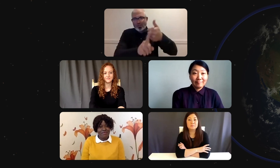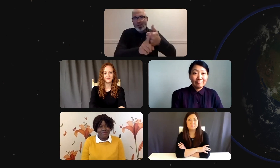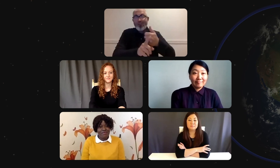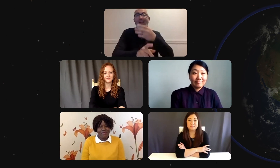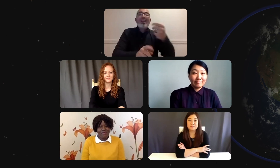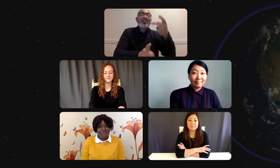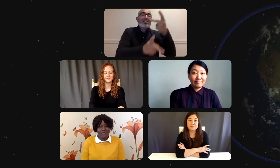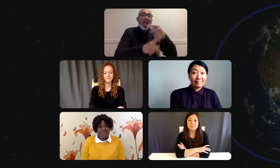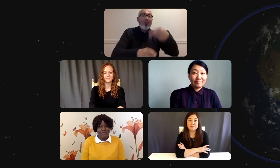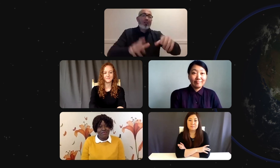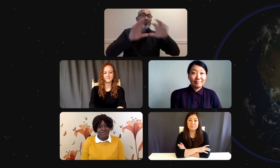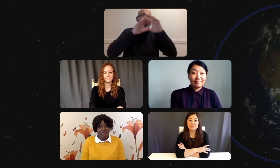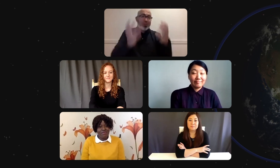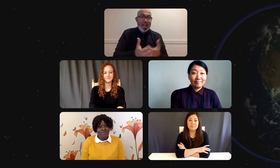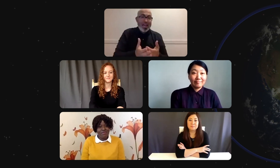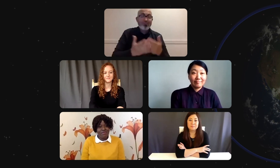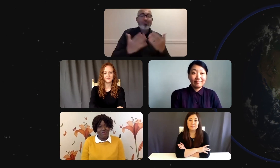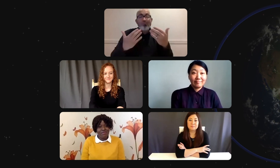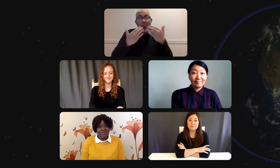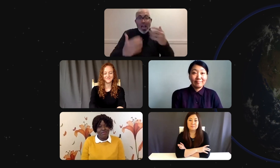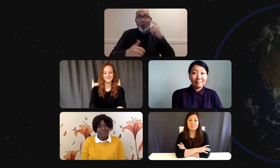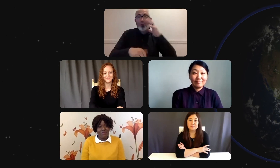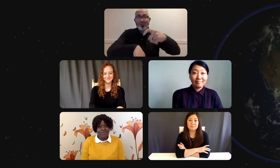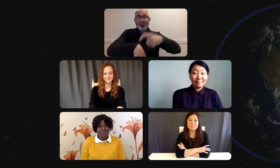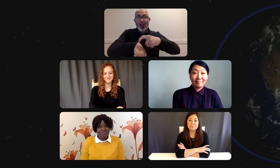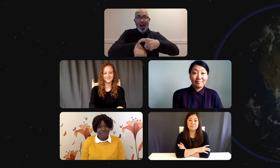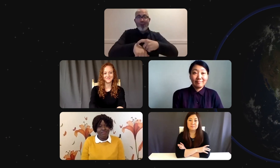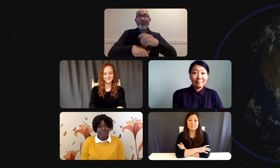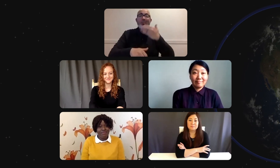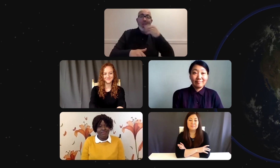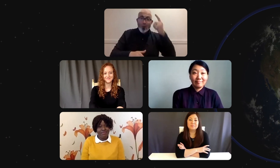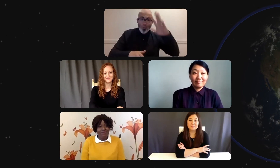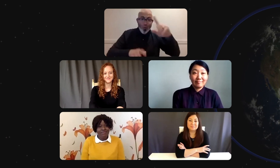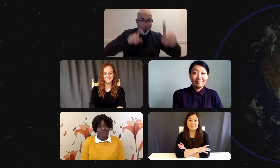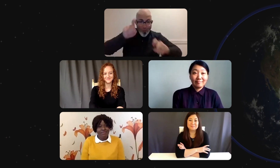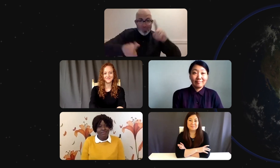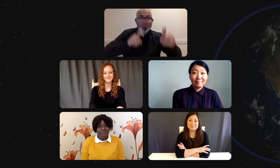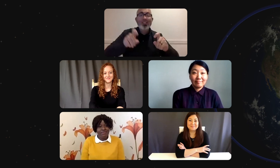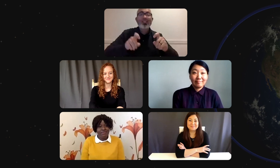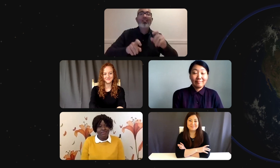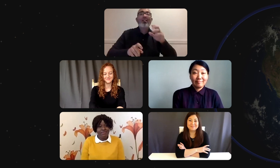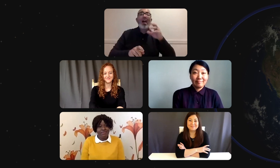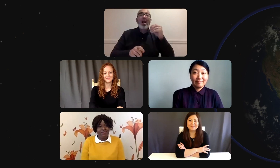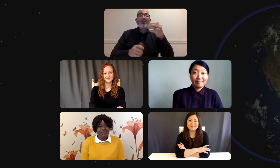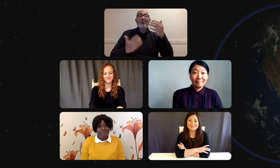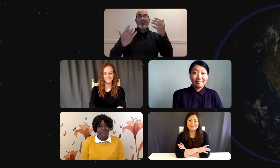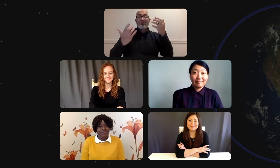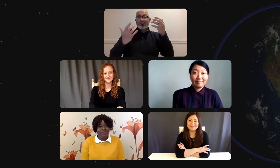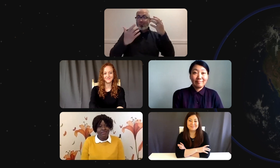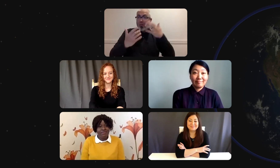We have to keep in mind that we have to take care of our planet.